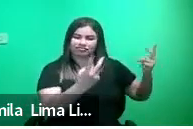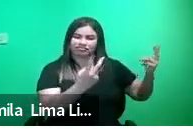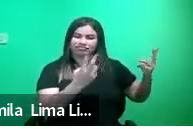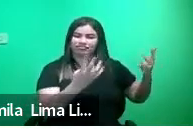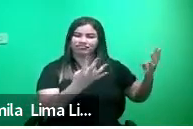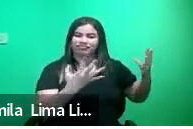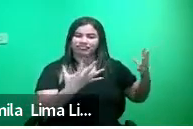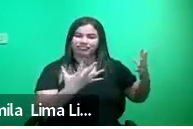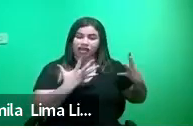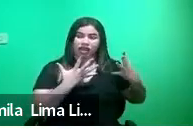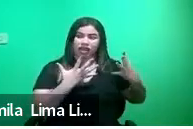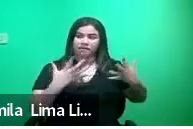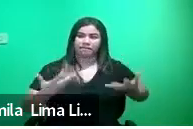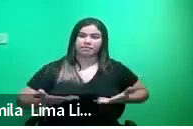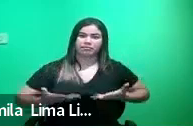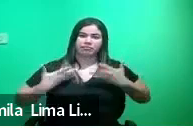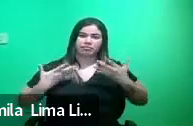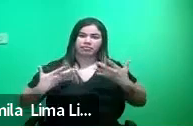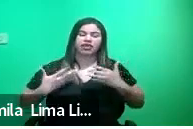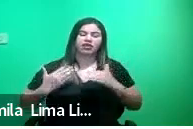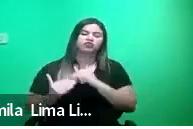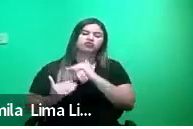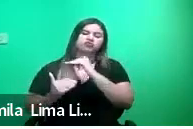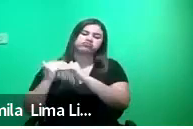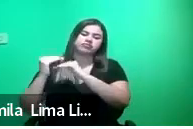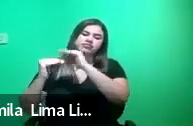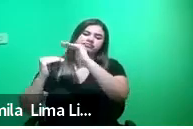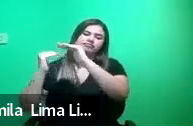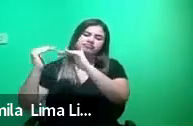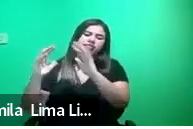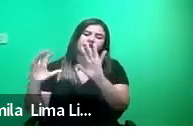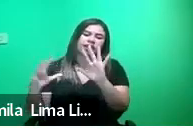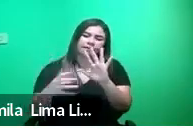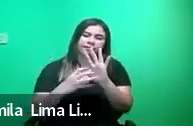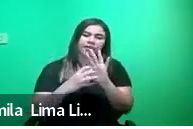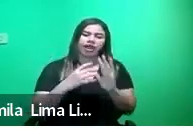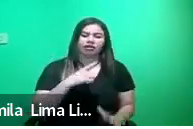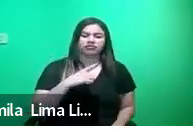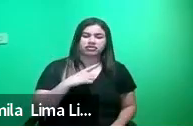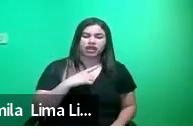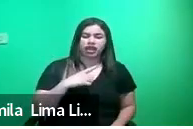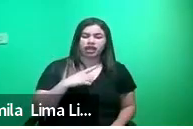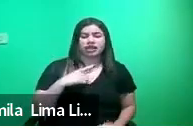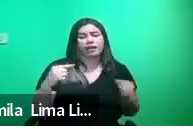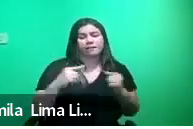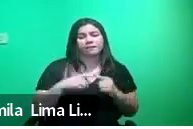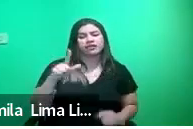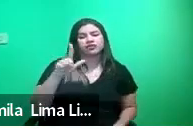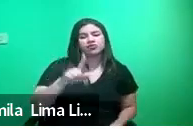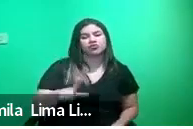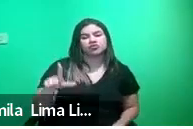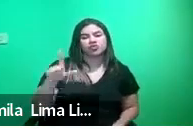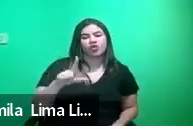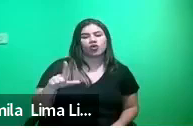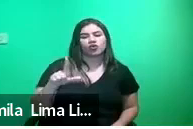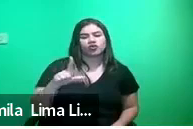of the process of cultural development. in a purely logical thing form the individual l becomes becomes for himself what